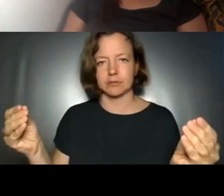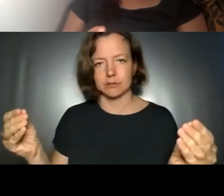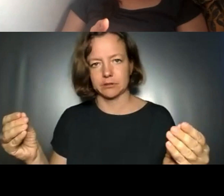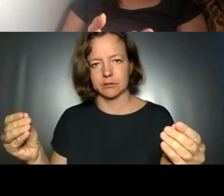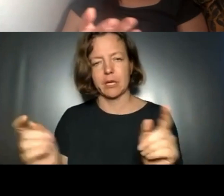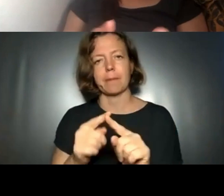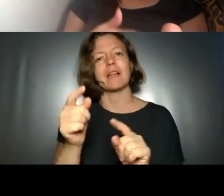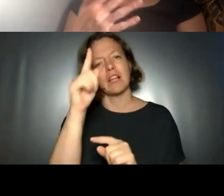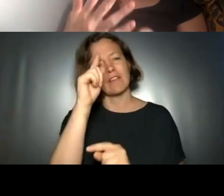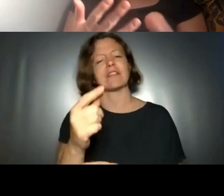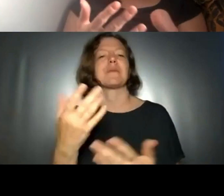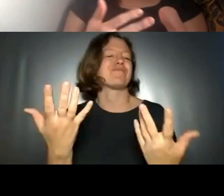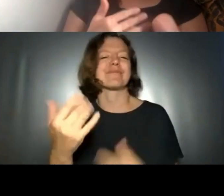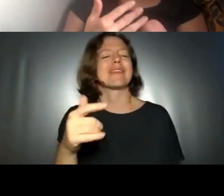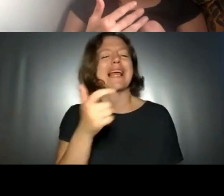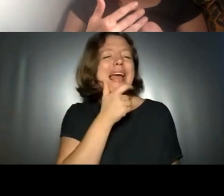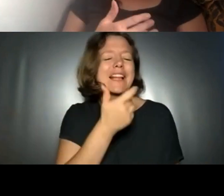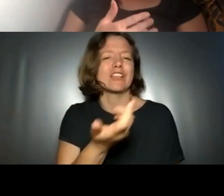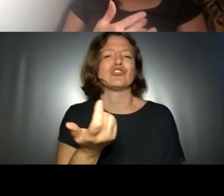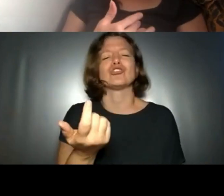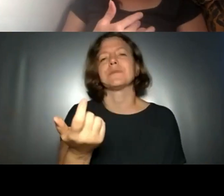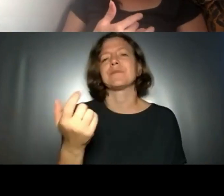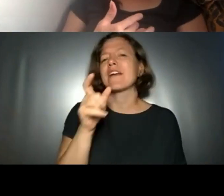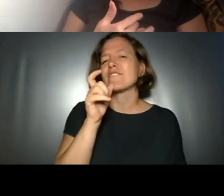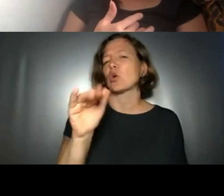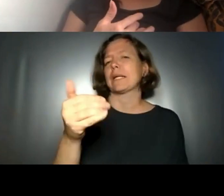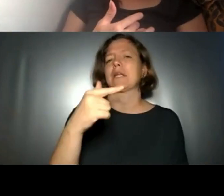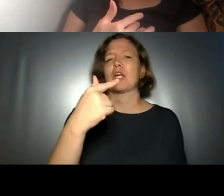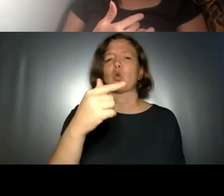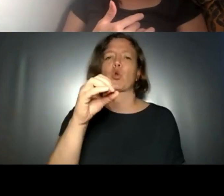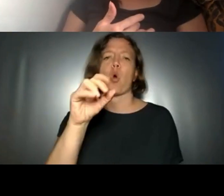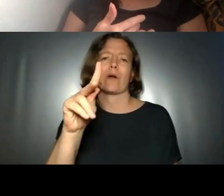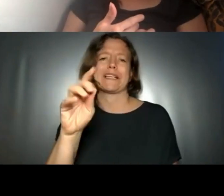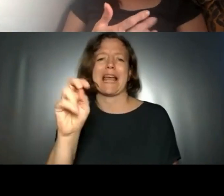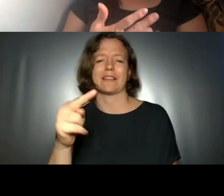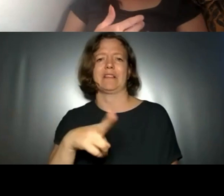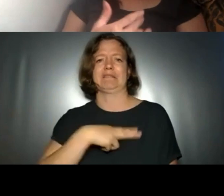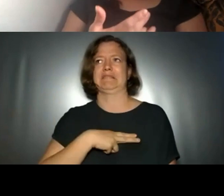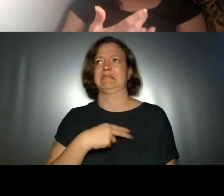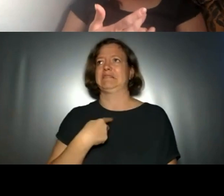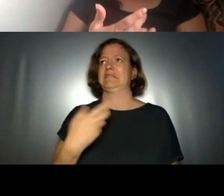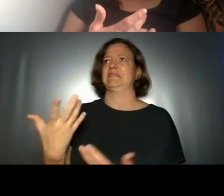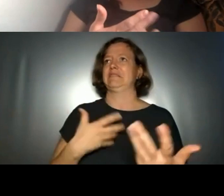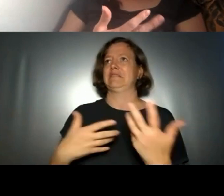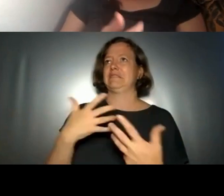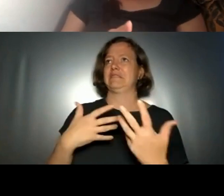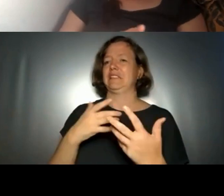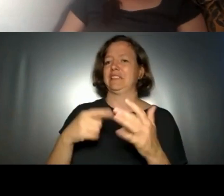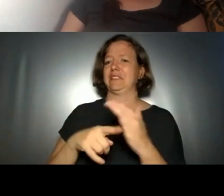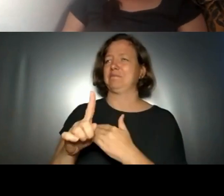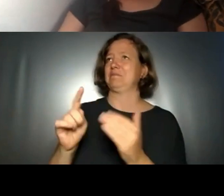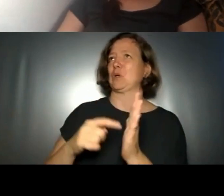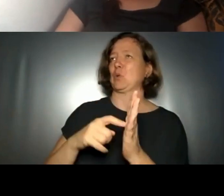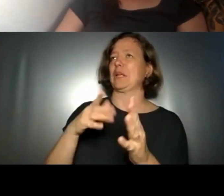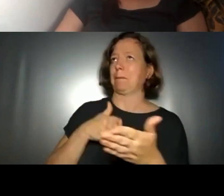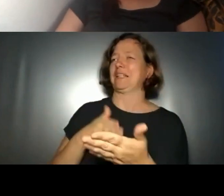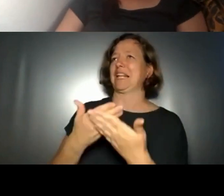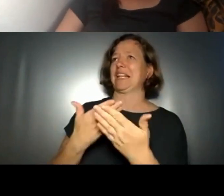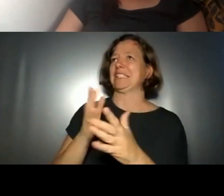Is that... yeah? So, the feeling of tokenism can feel really unsafe. So, yeah, thank you for raising that point.